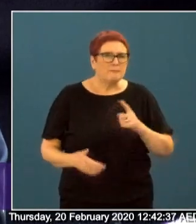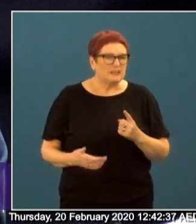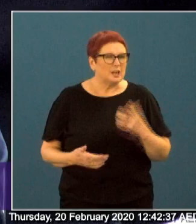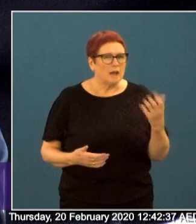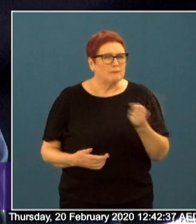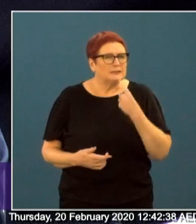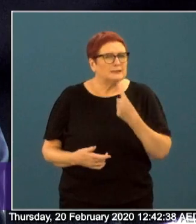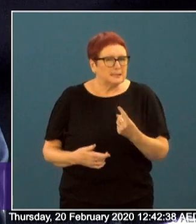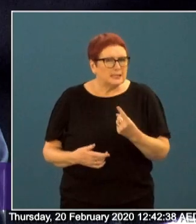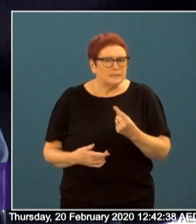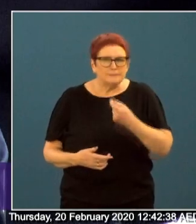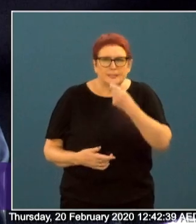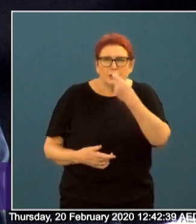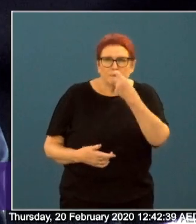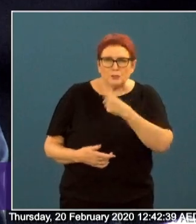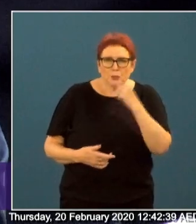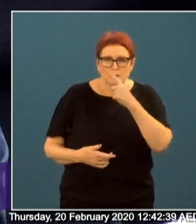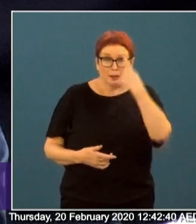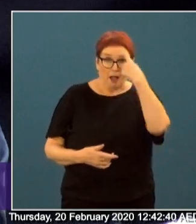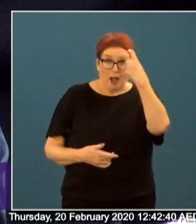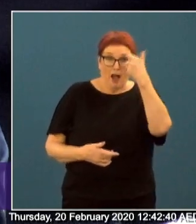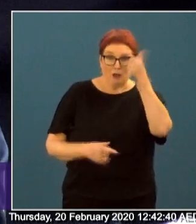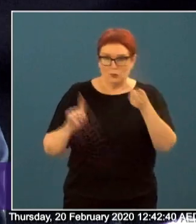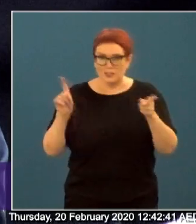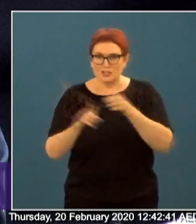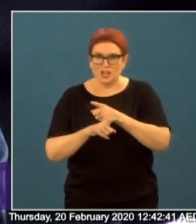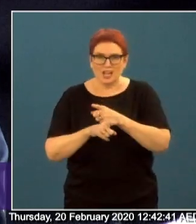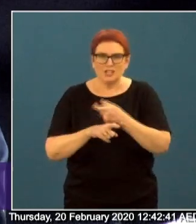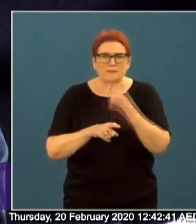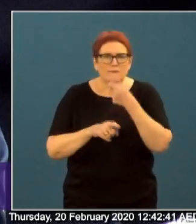of innovation in health services, and it's something that I know —